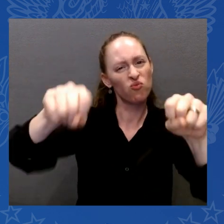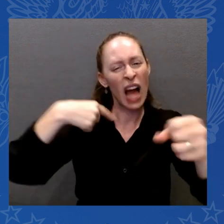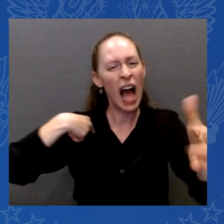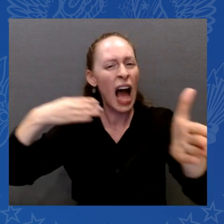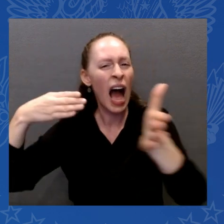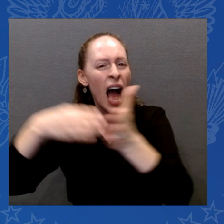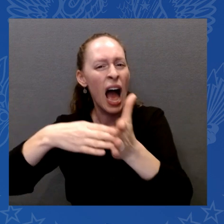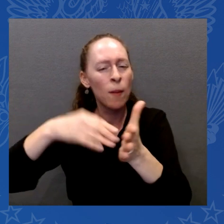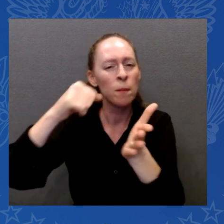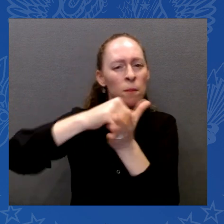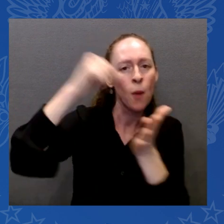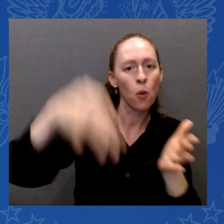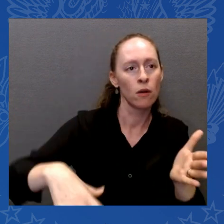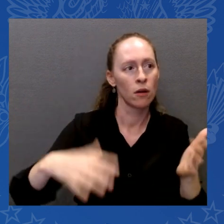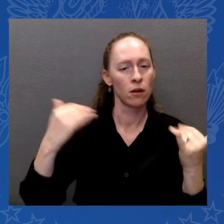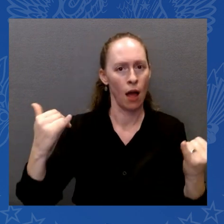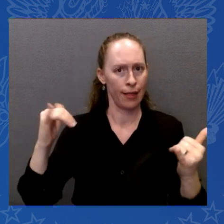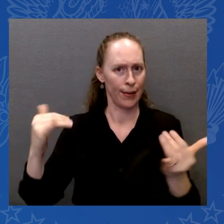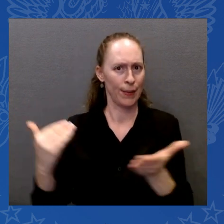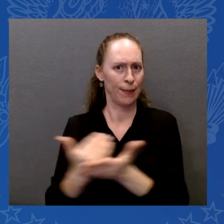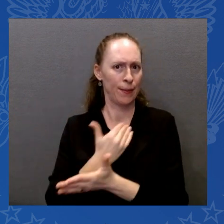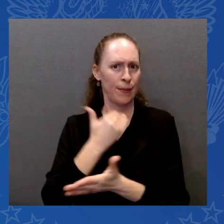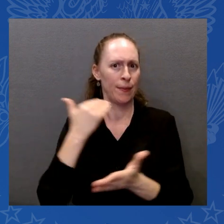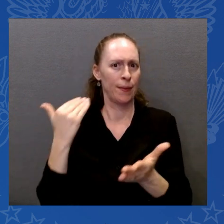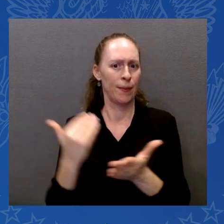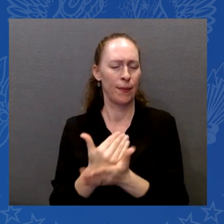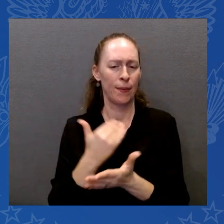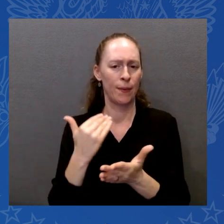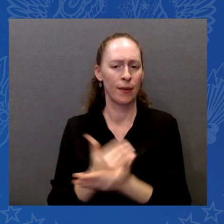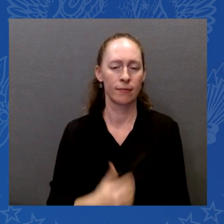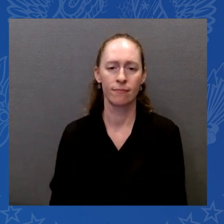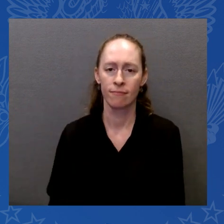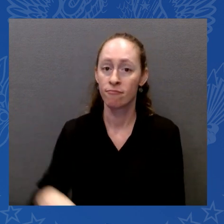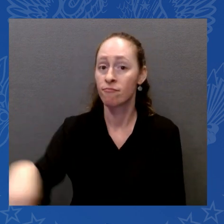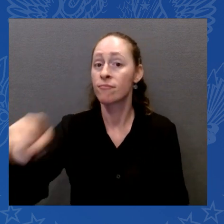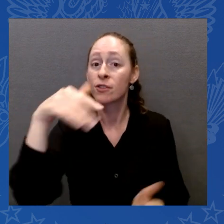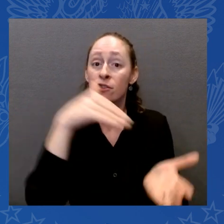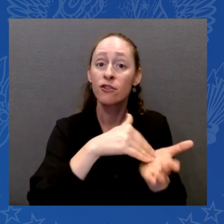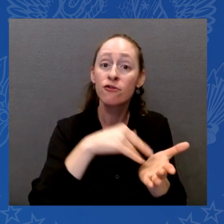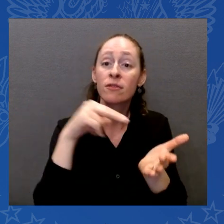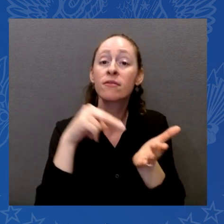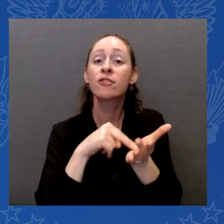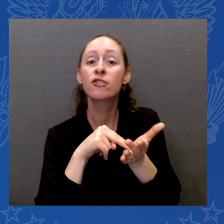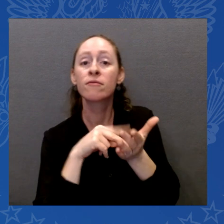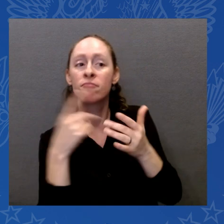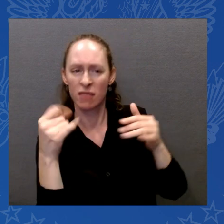and other health care professionals, including doctors, to force people to remain pregnant against their will